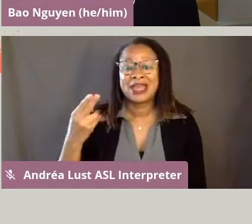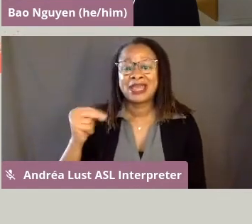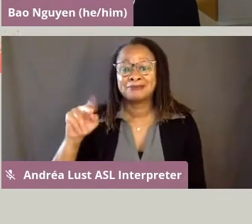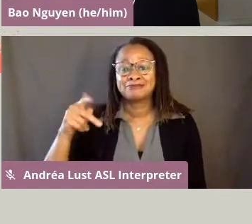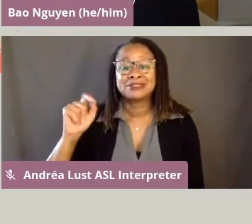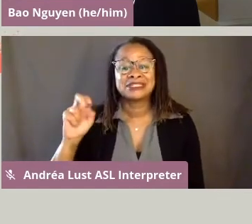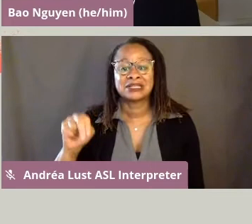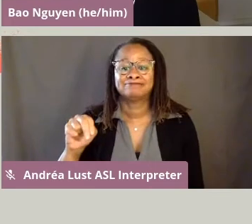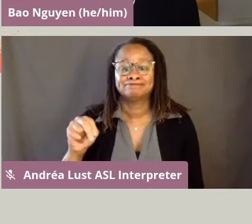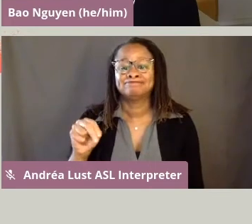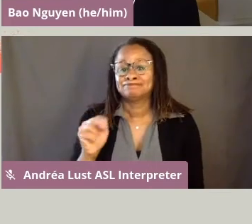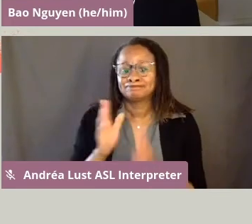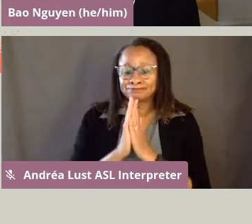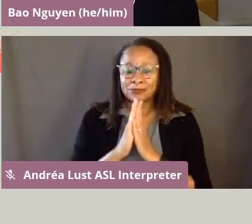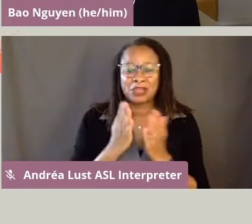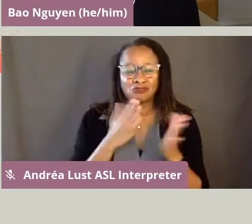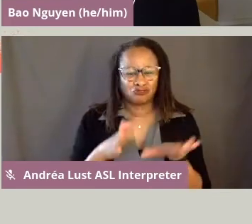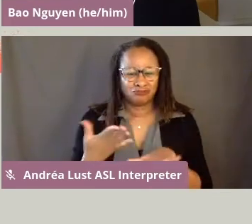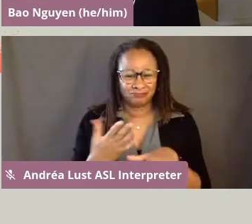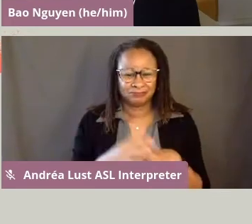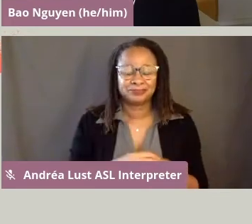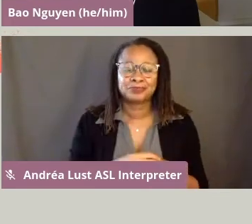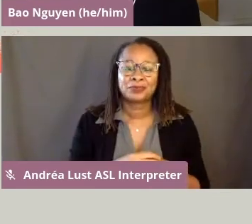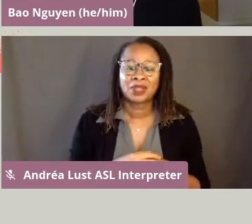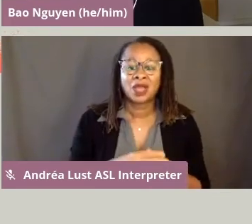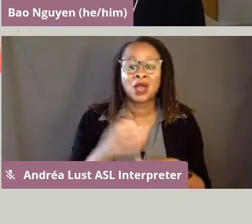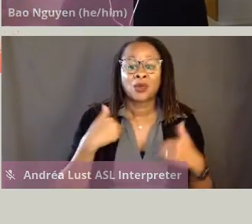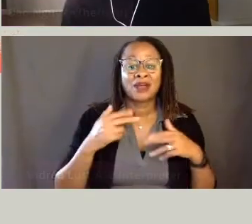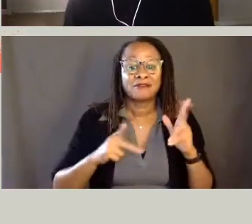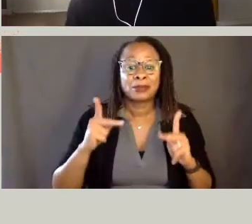And we have people who